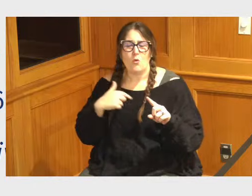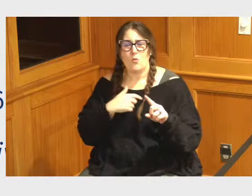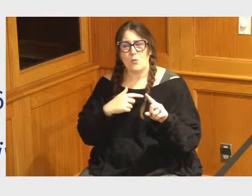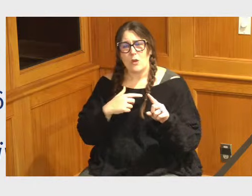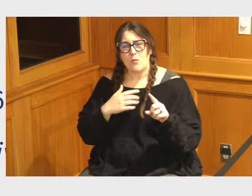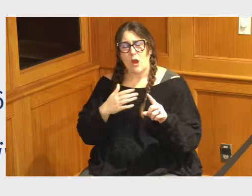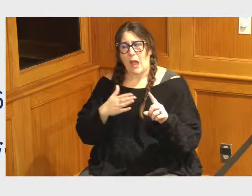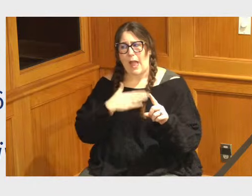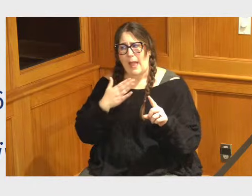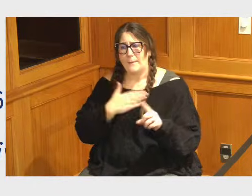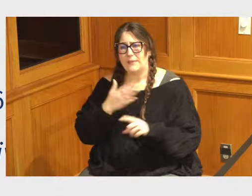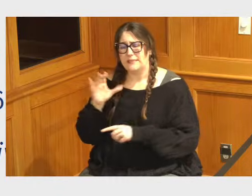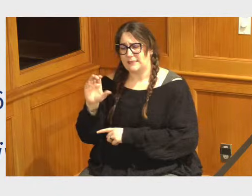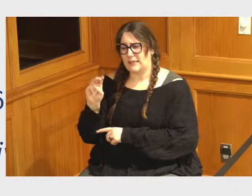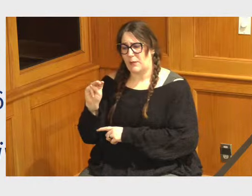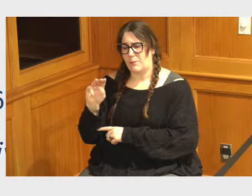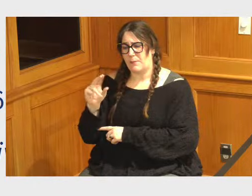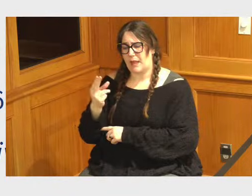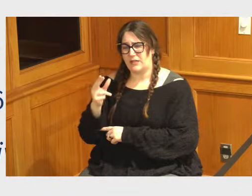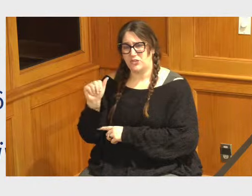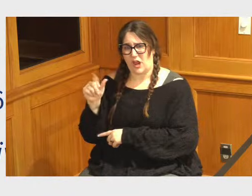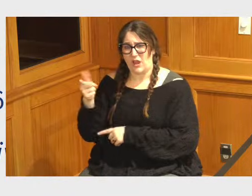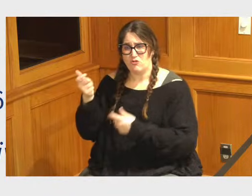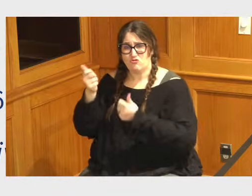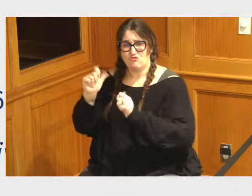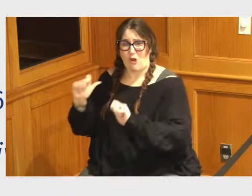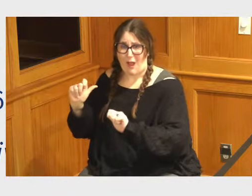effort and sort of went above and beyond and try to make this work. And I think it's because of